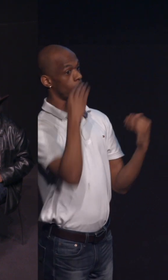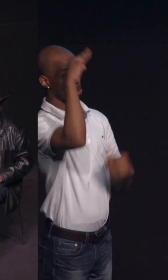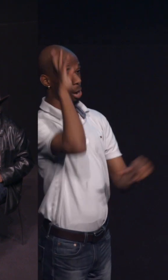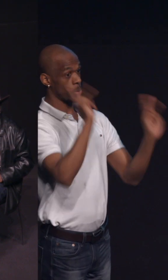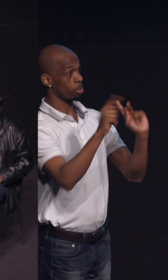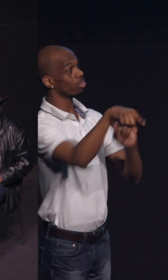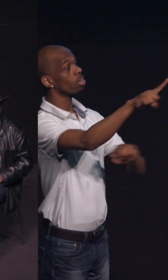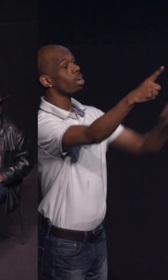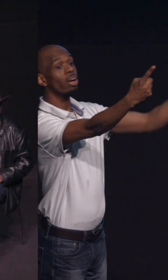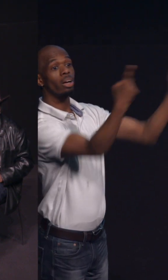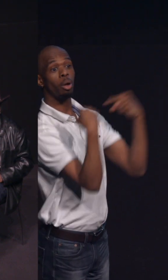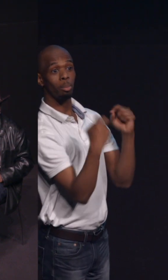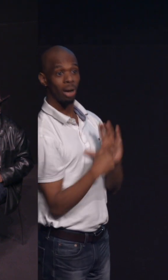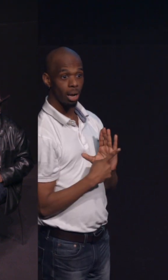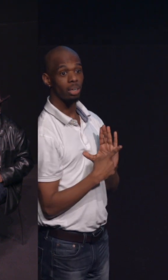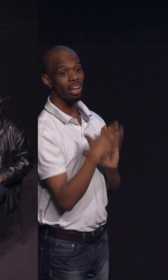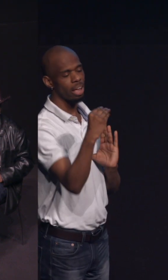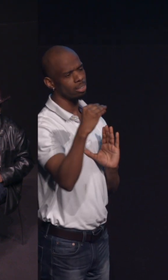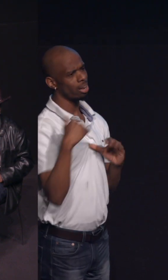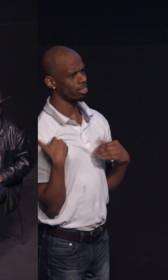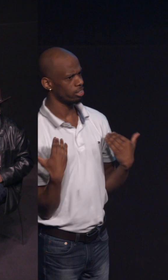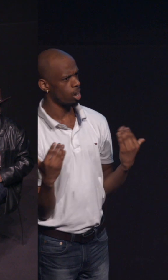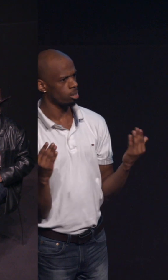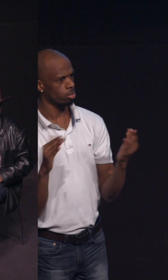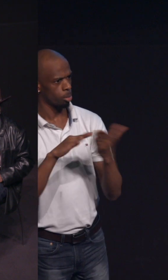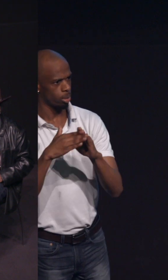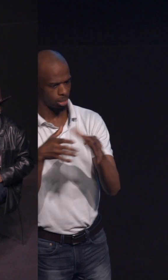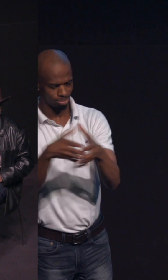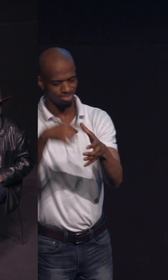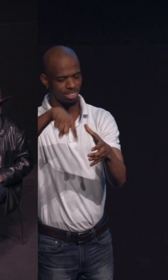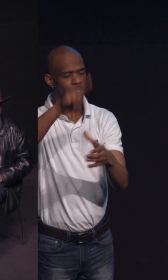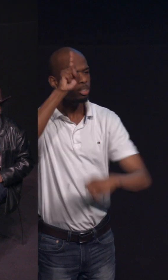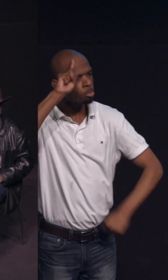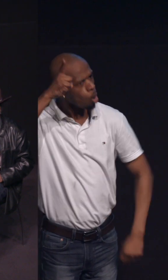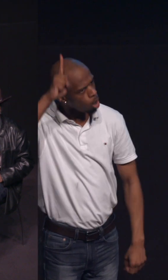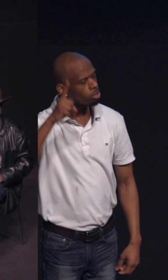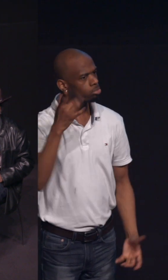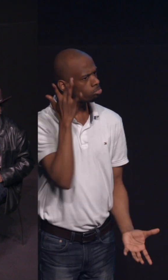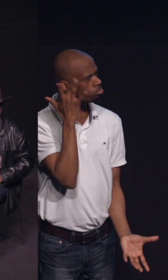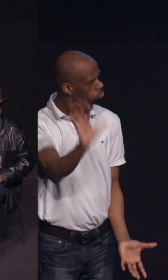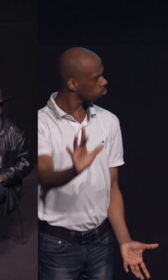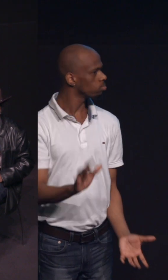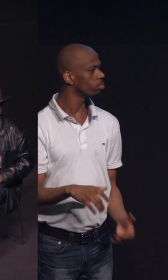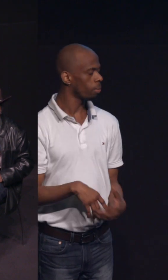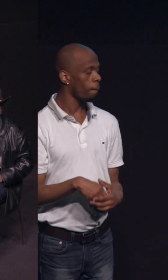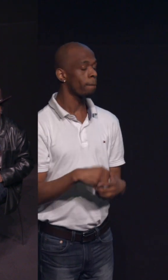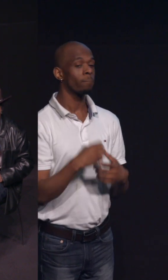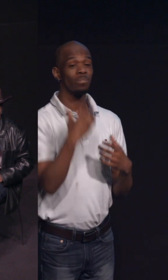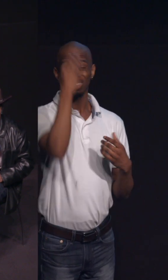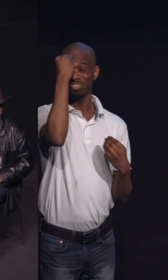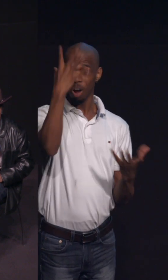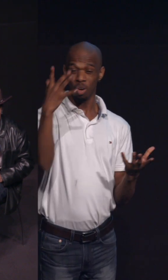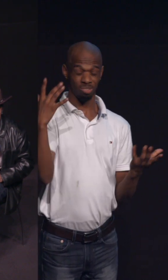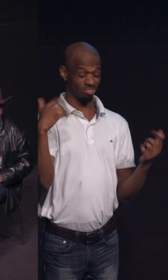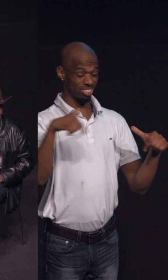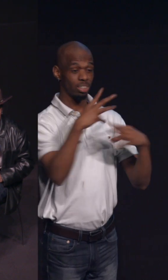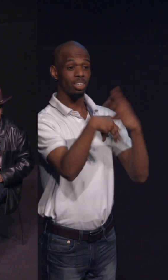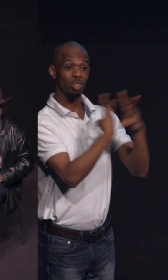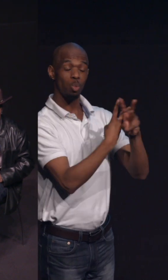they're intelligent people. We live in a world that's where we worship money,